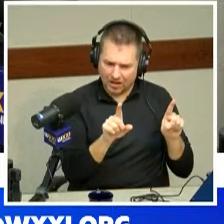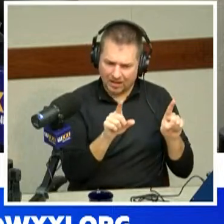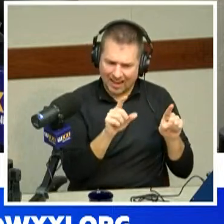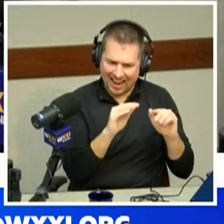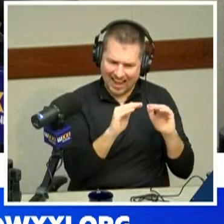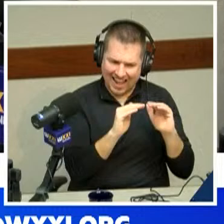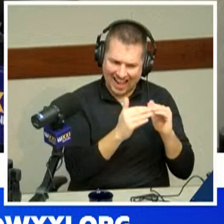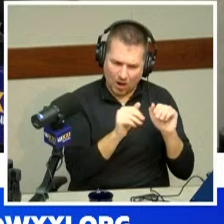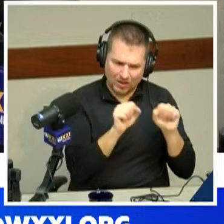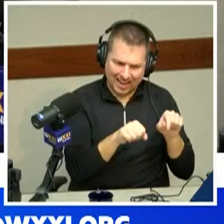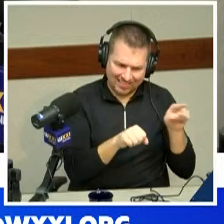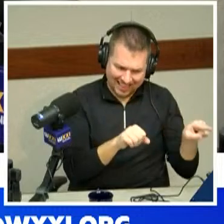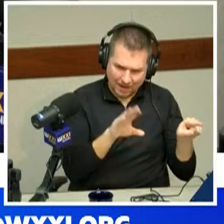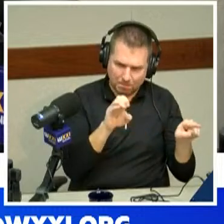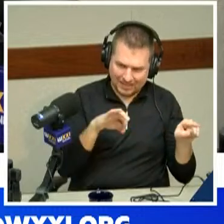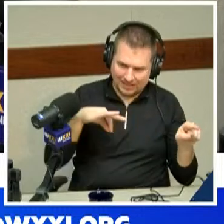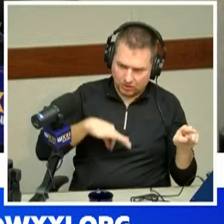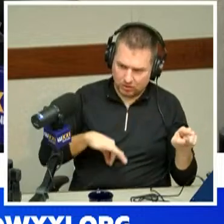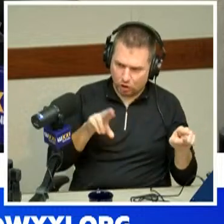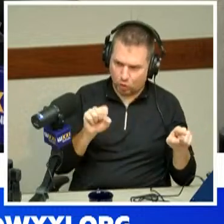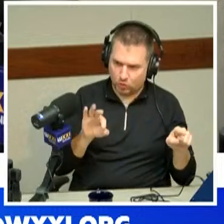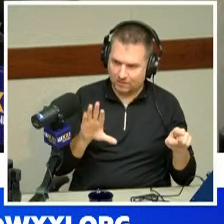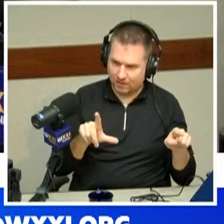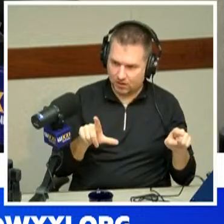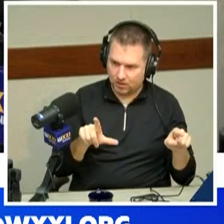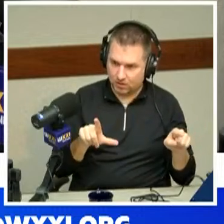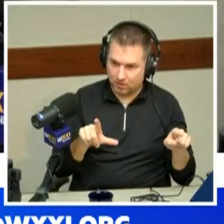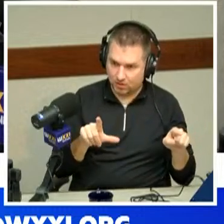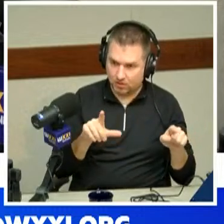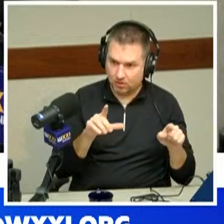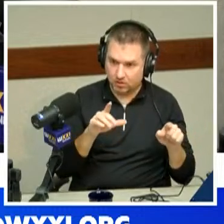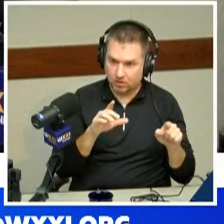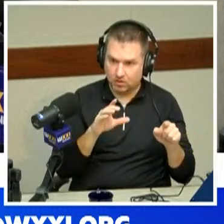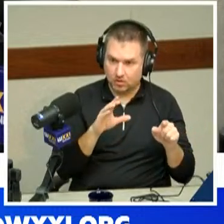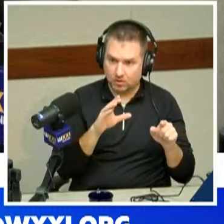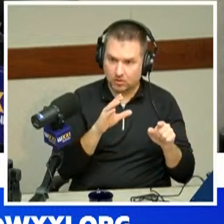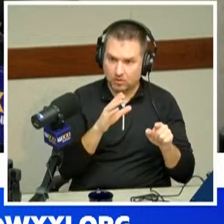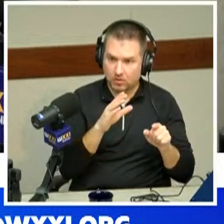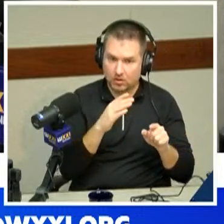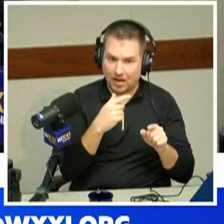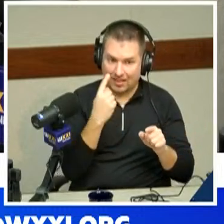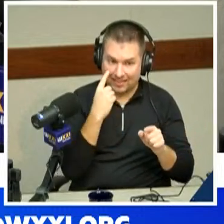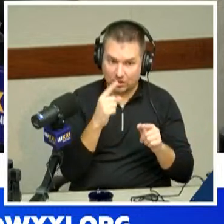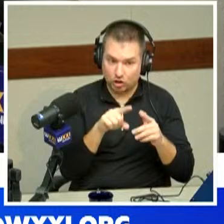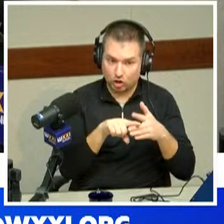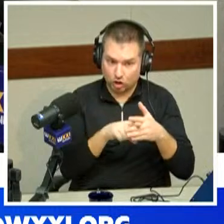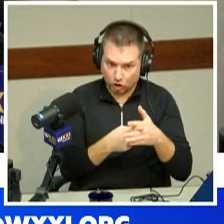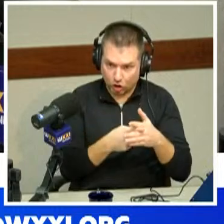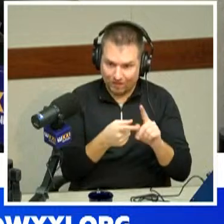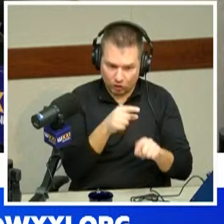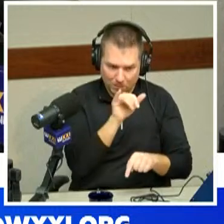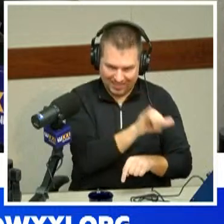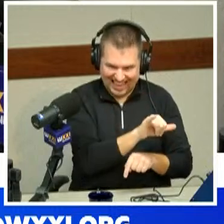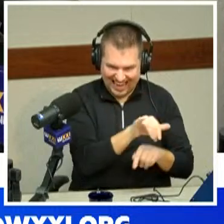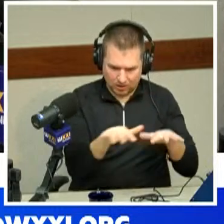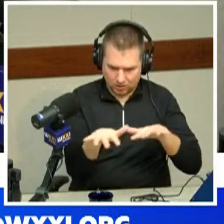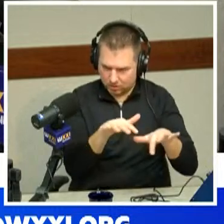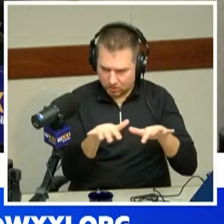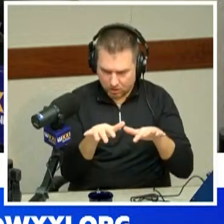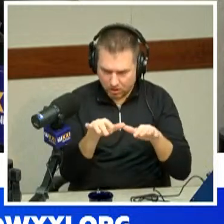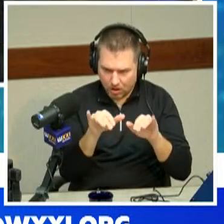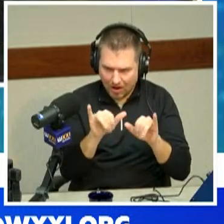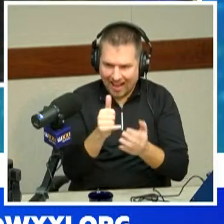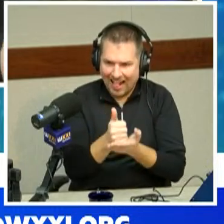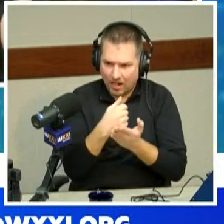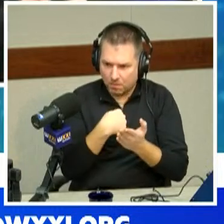useful or some people might benefit from using it and I think start from there we spend more time on